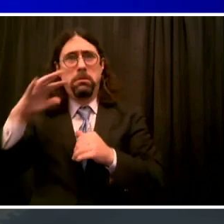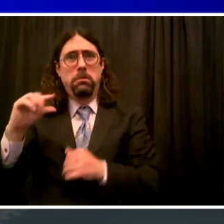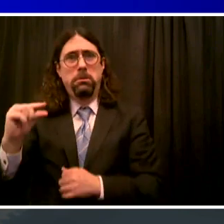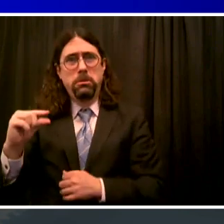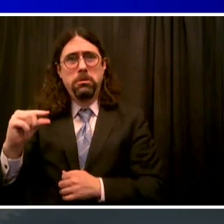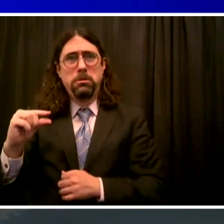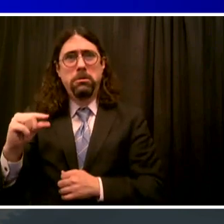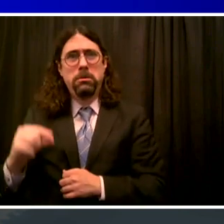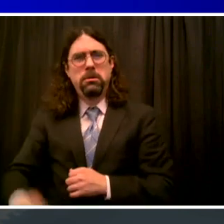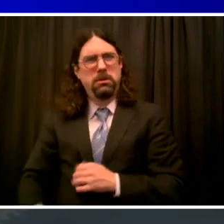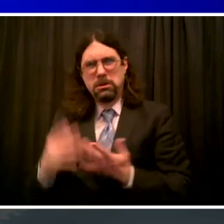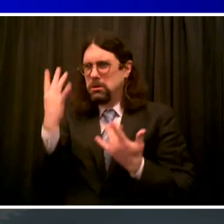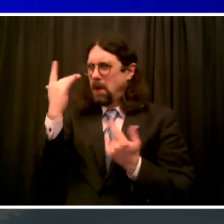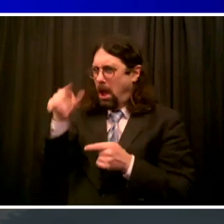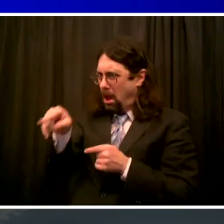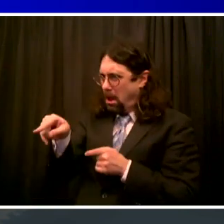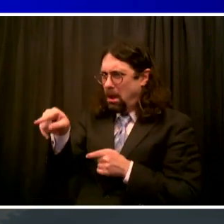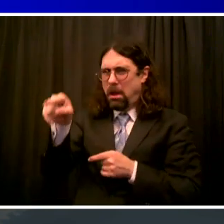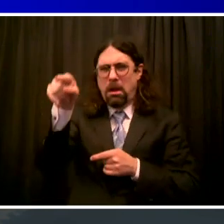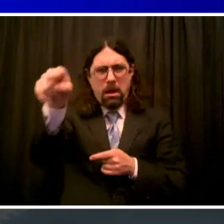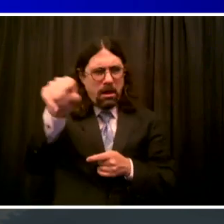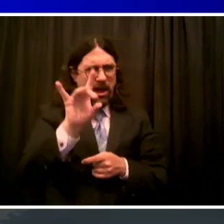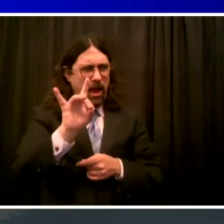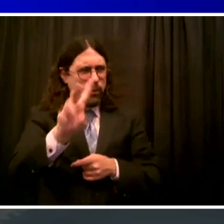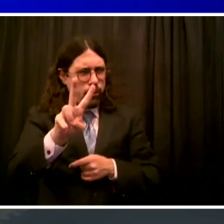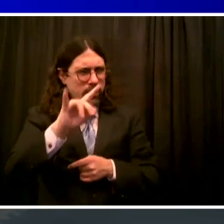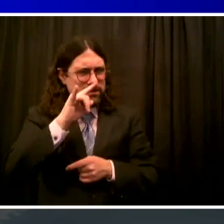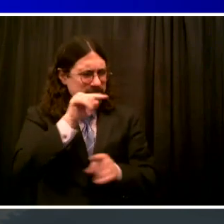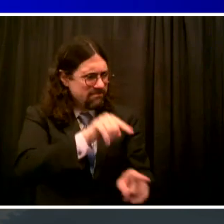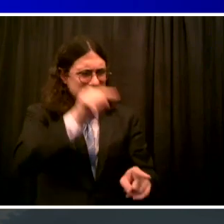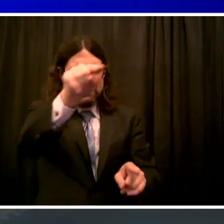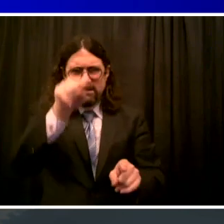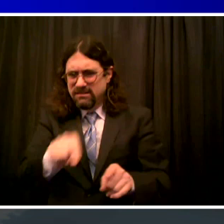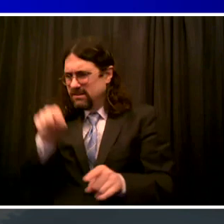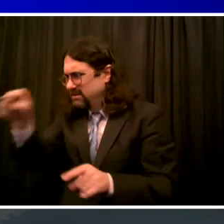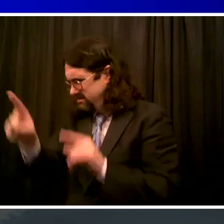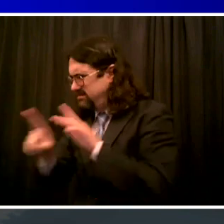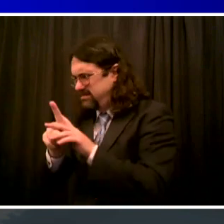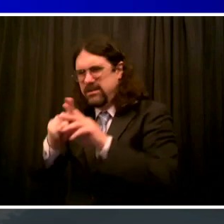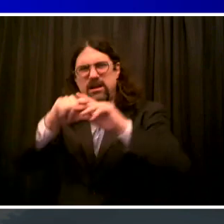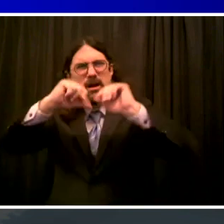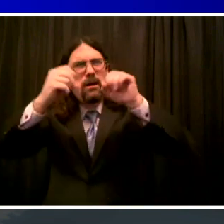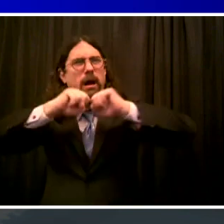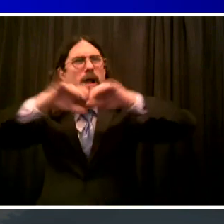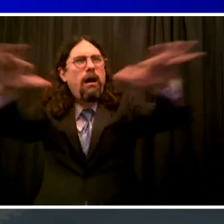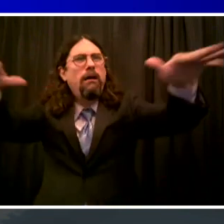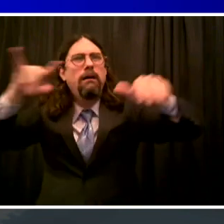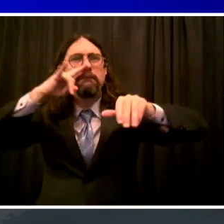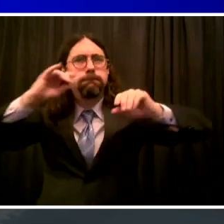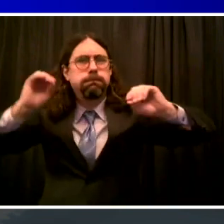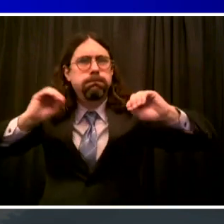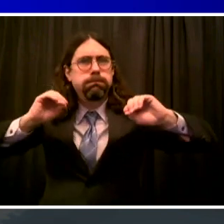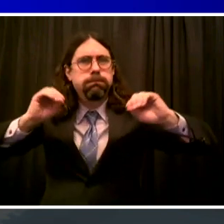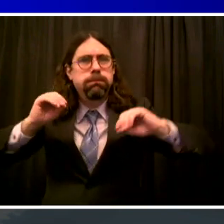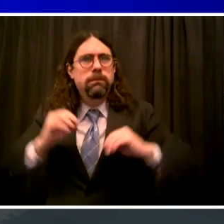NUMBER OF KIDS EXPOSED TO COVID. WHY ARE SOME KIDS SUSCEPTIBLE?